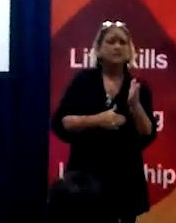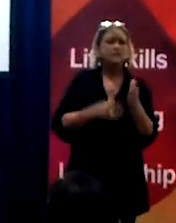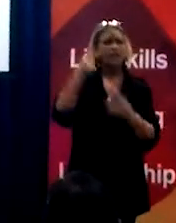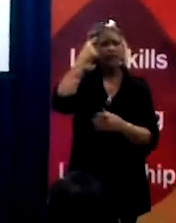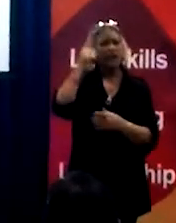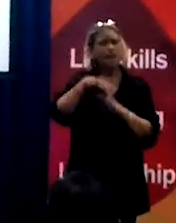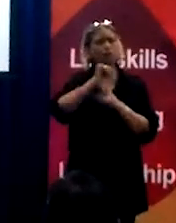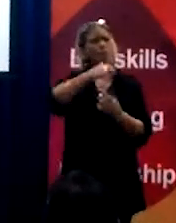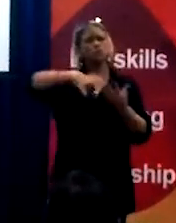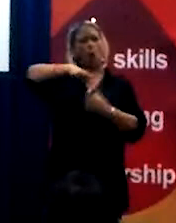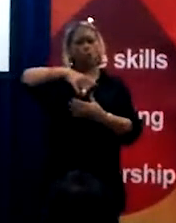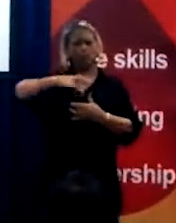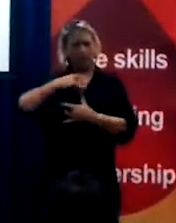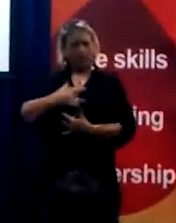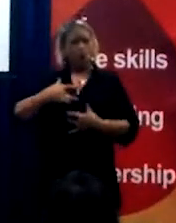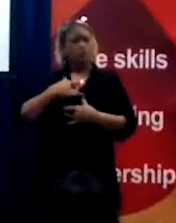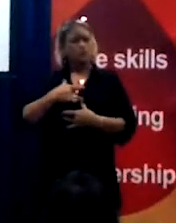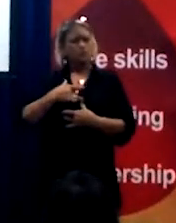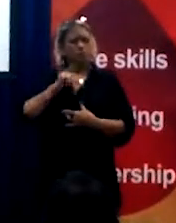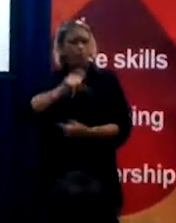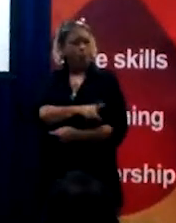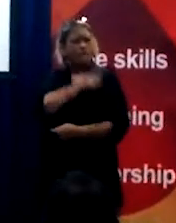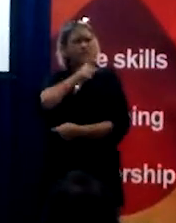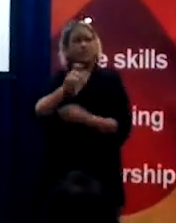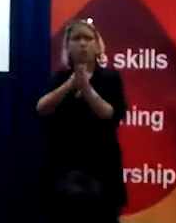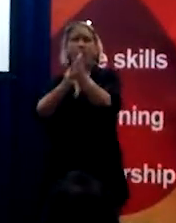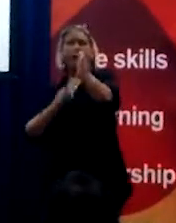socially, emotionally, and what that would do to your confidence.